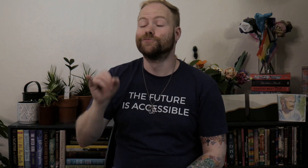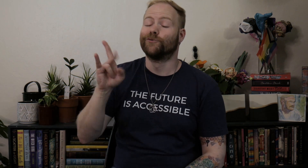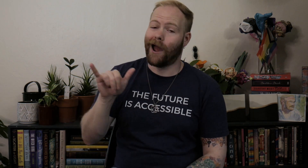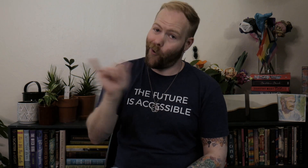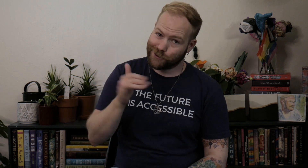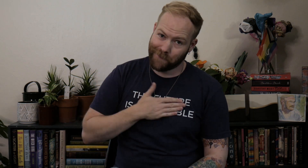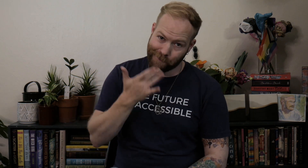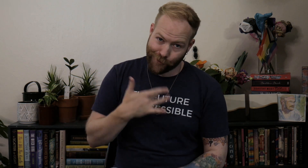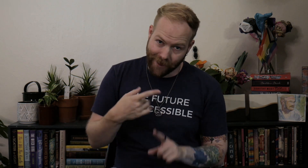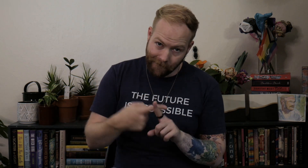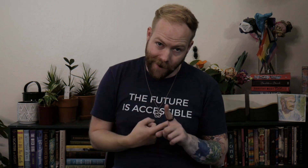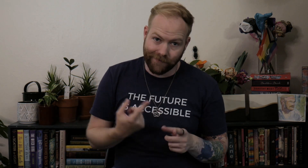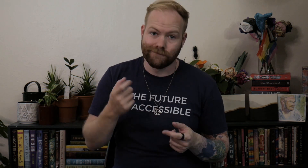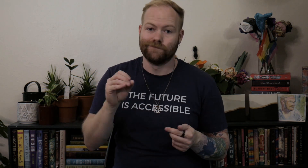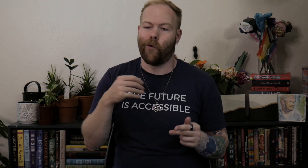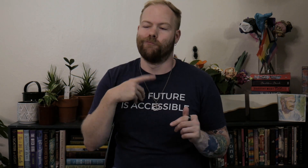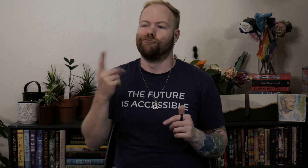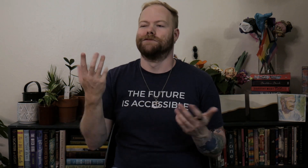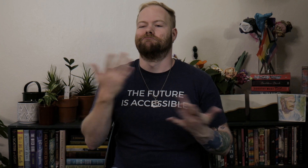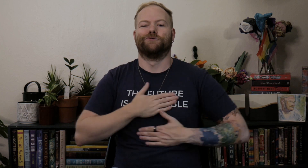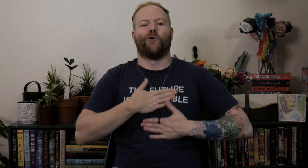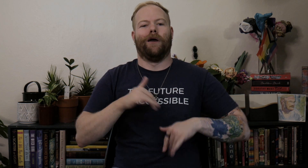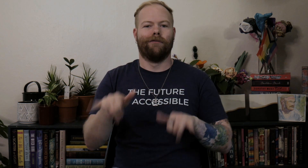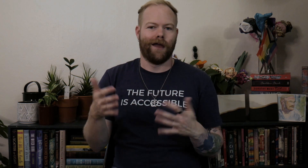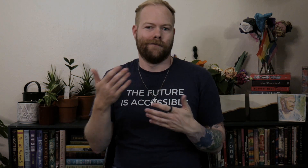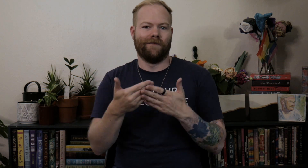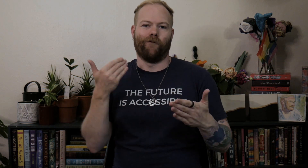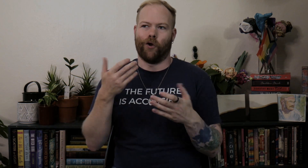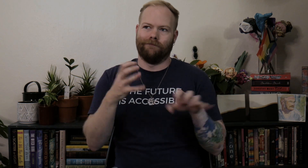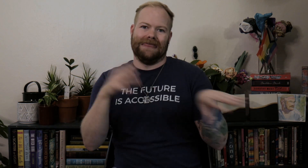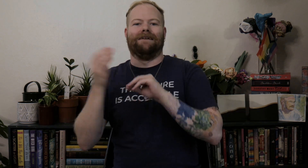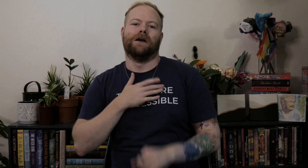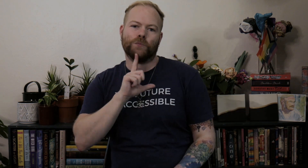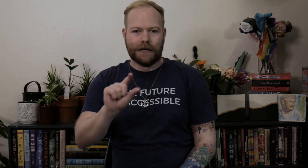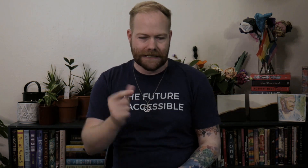July was also my birthday month, so I was just enjoying that before leaving my twenties.